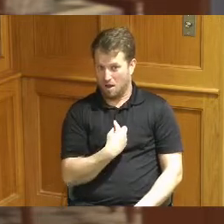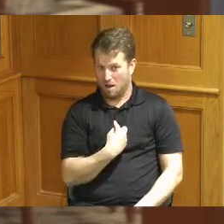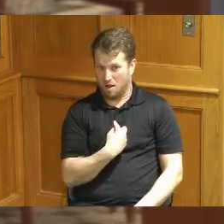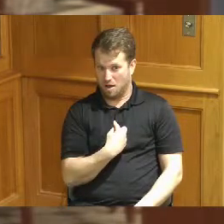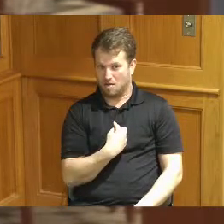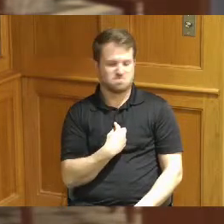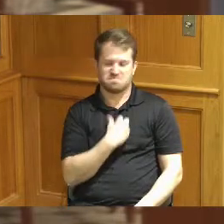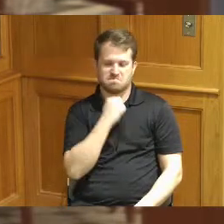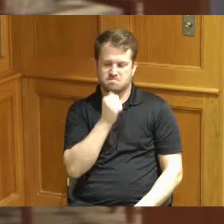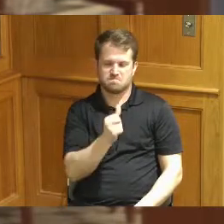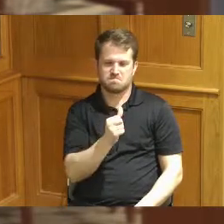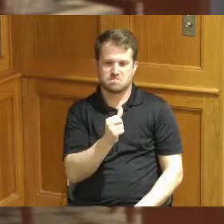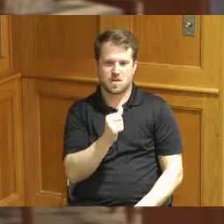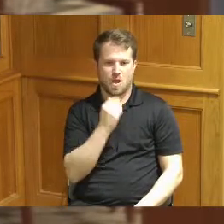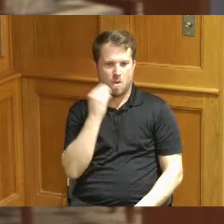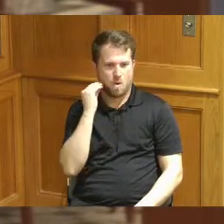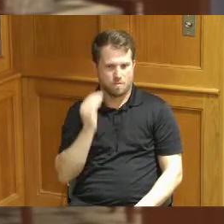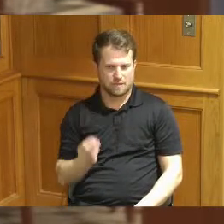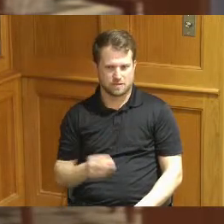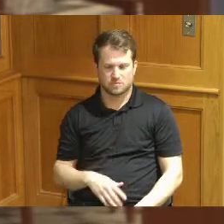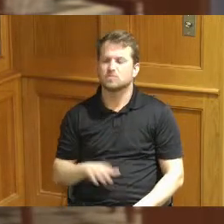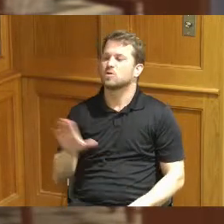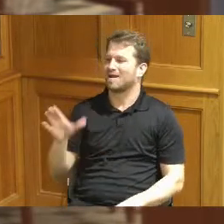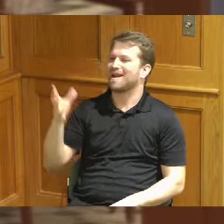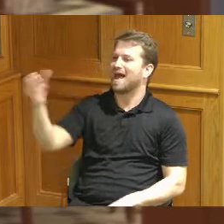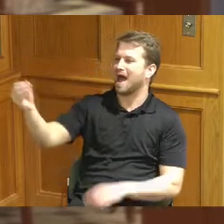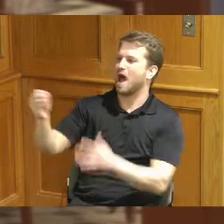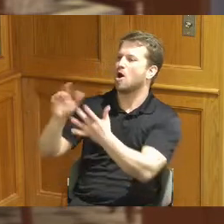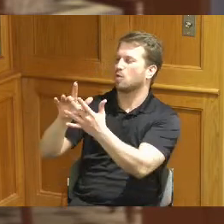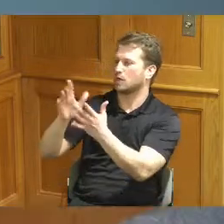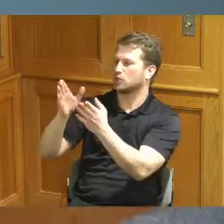that they were not homeless bring me an Outreach worker that I want to be a bit when I walk out